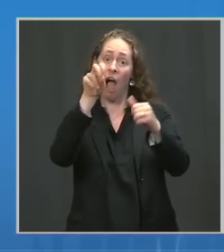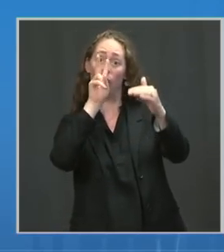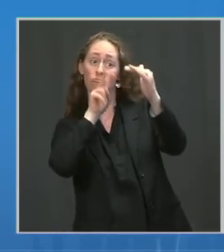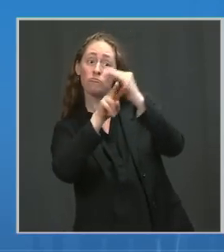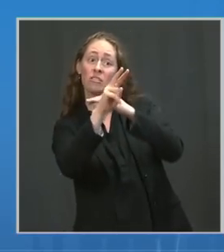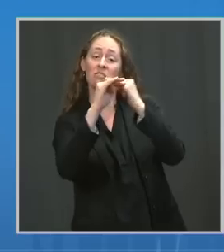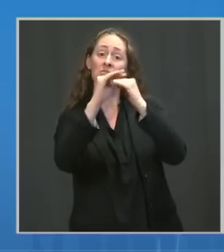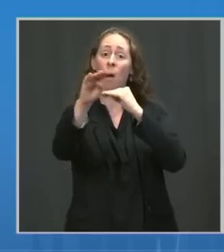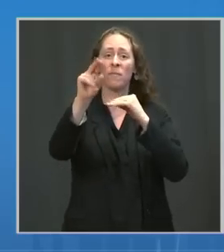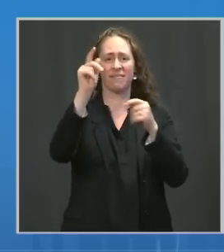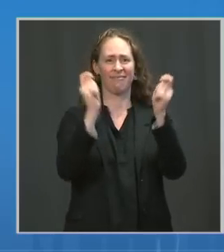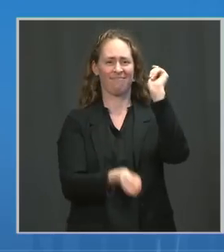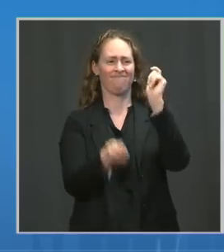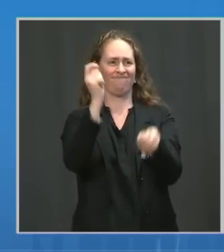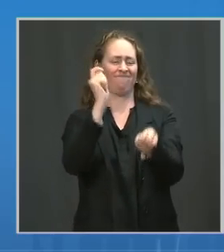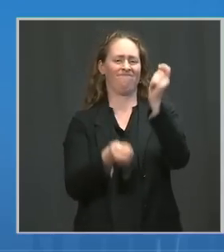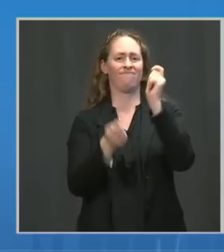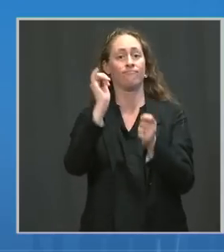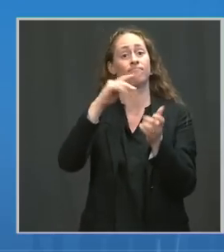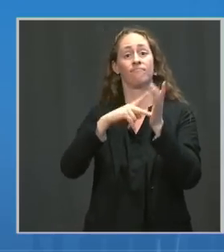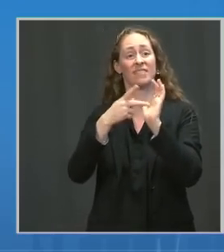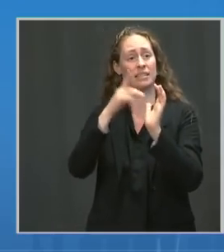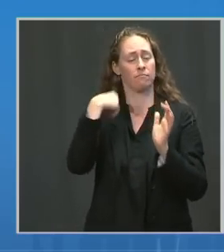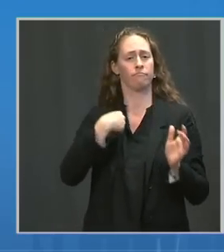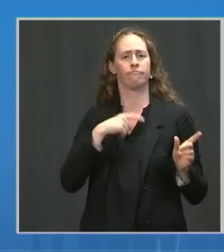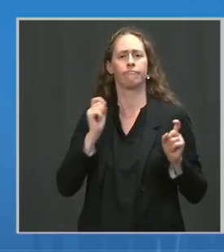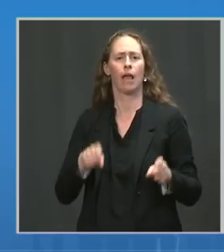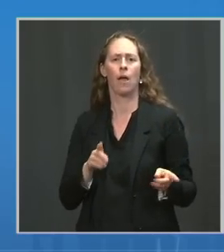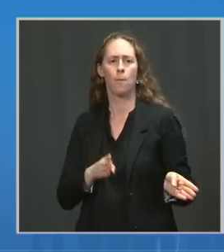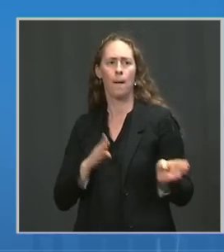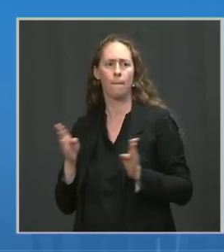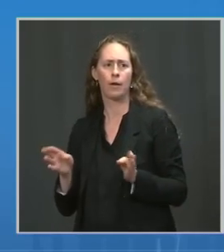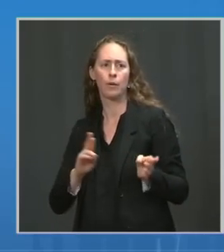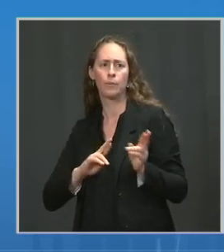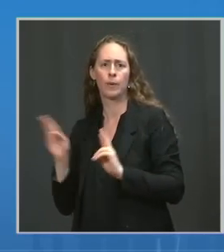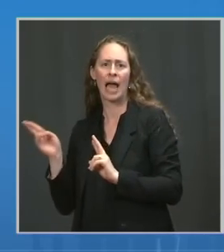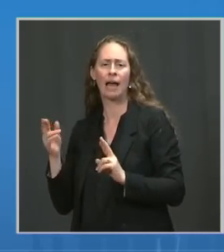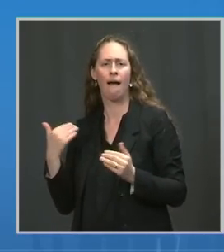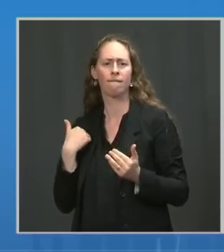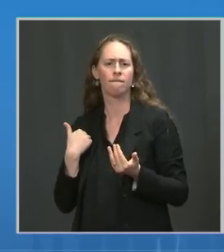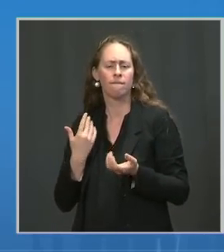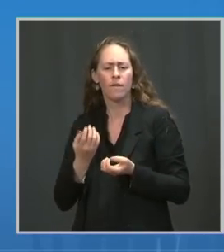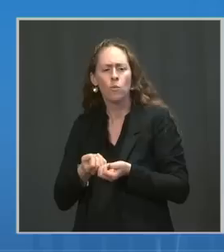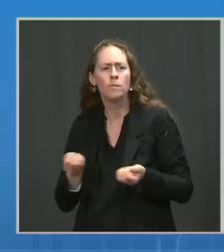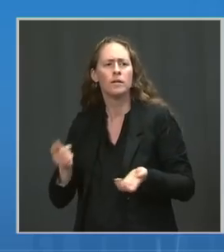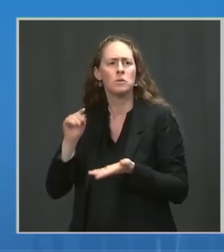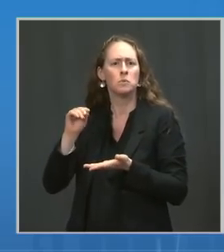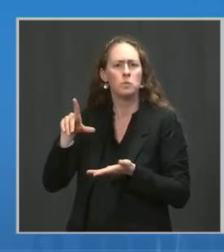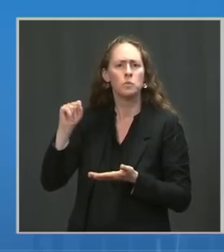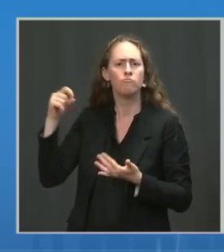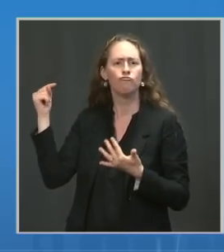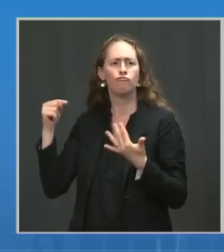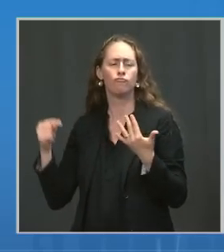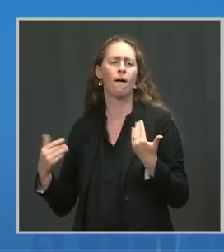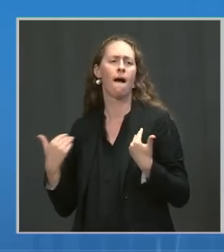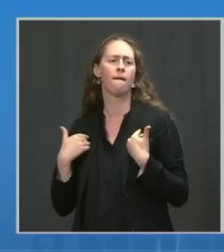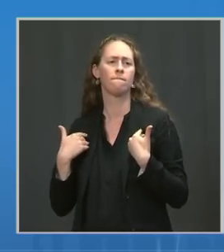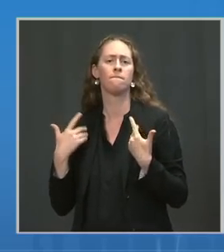As a result, we have the tools we need to manage this most -- this. Most importantly -- the tool that is most important